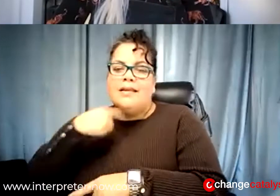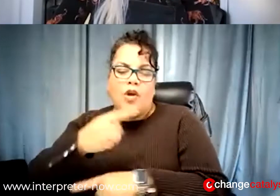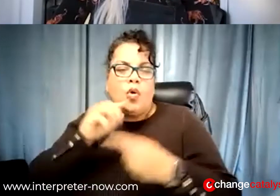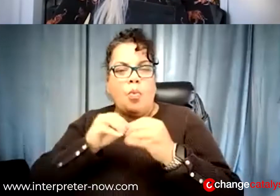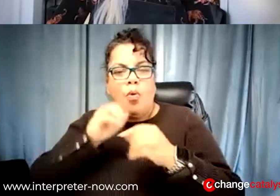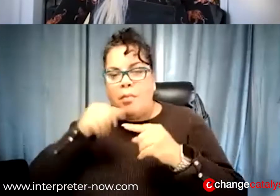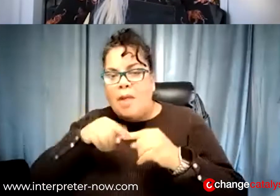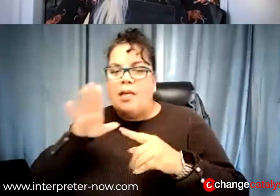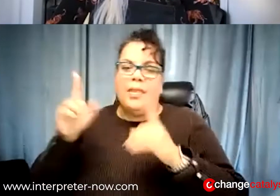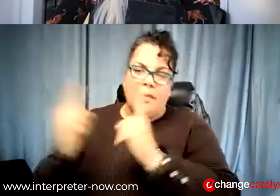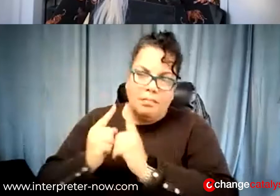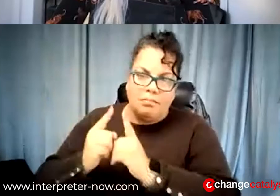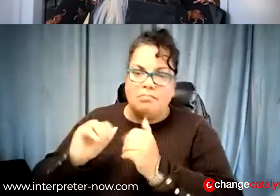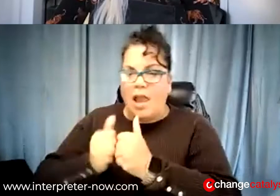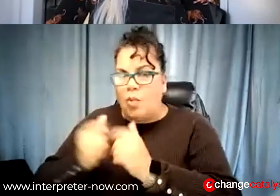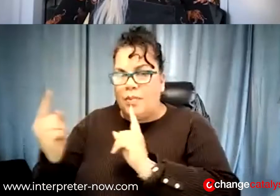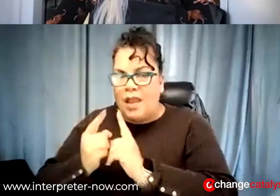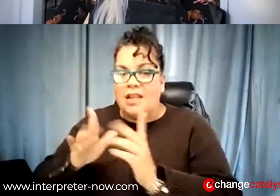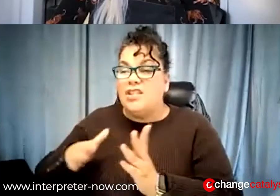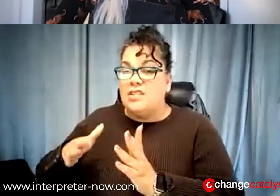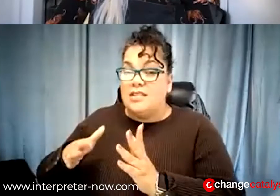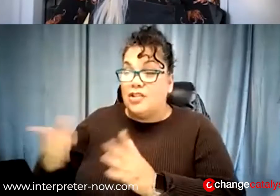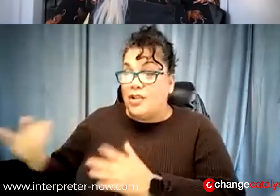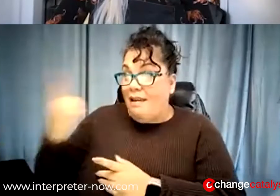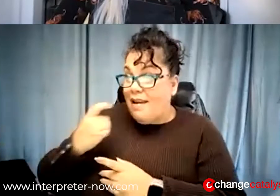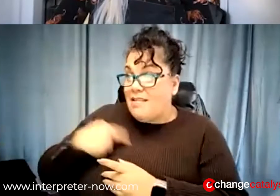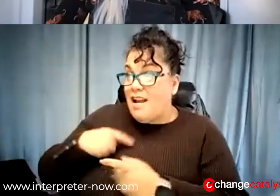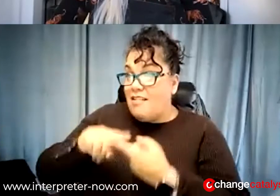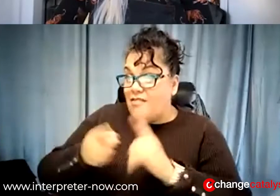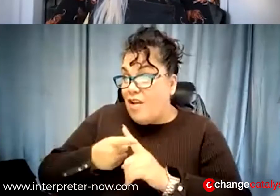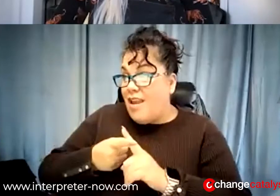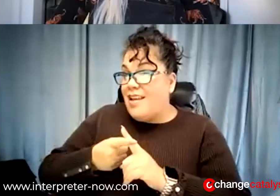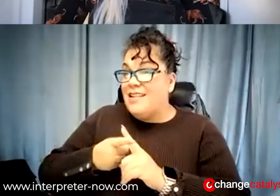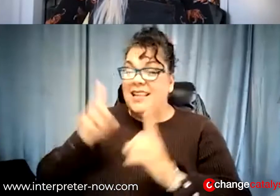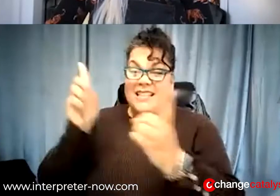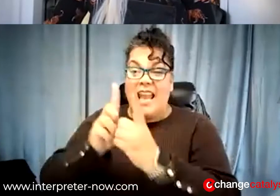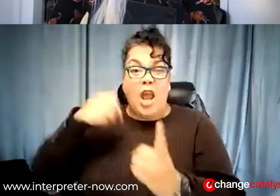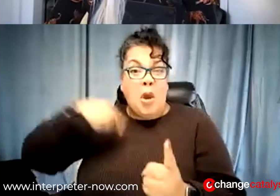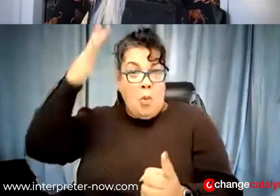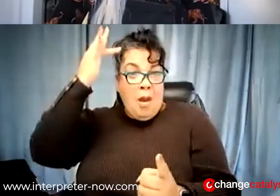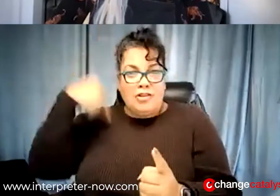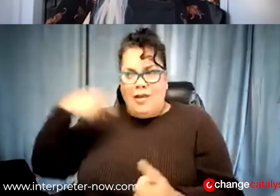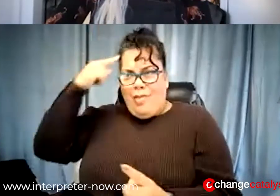Sometimes as far as me, it's like, she asked me out on a friend date because she thought I was delightfully weird or something like that.